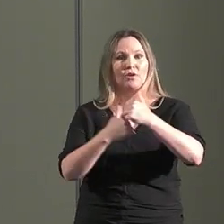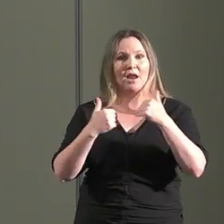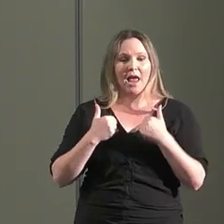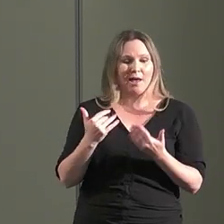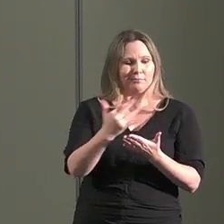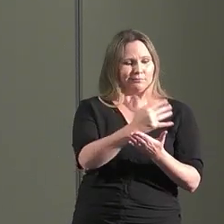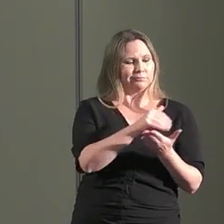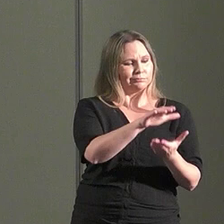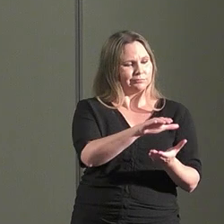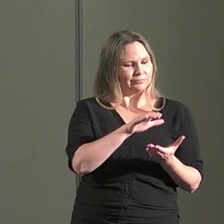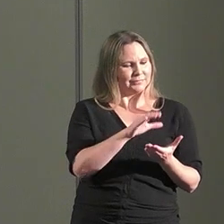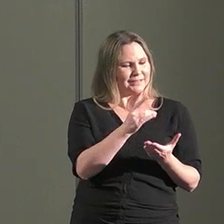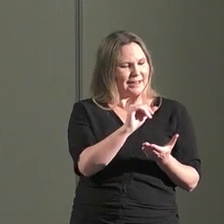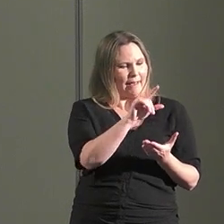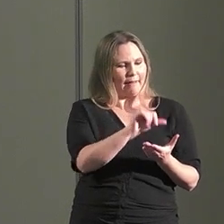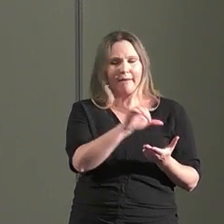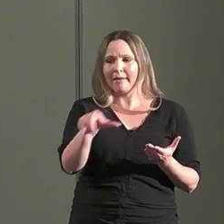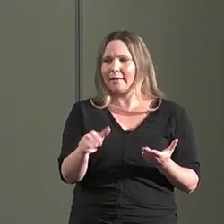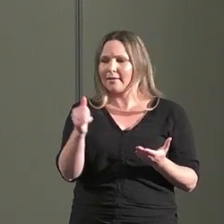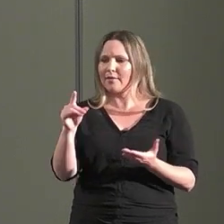We got other data sources, too. Like the WebAIM million.